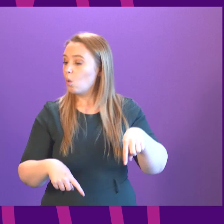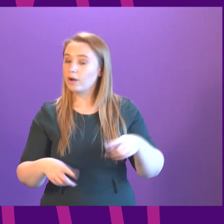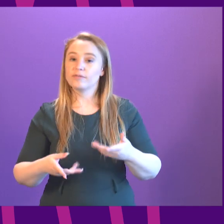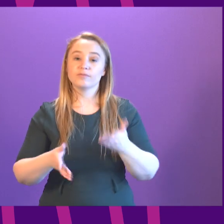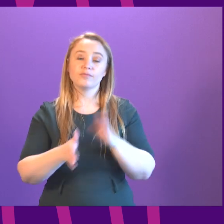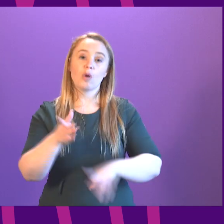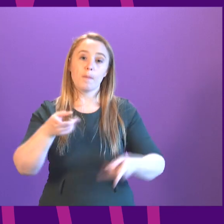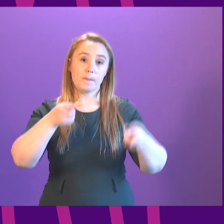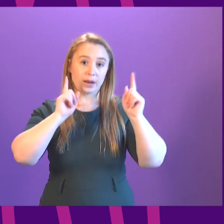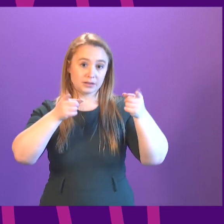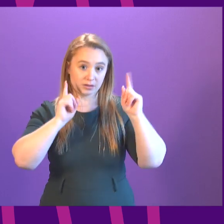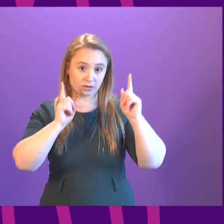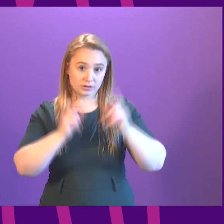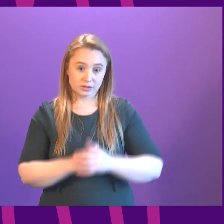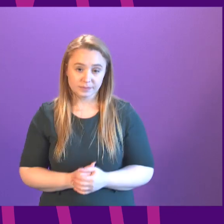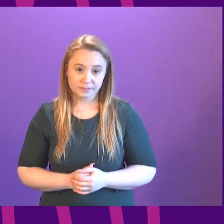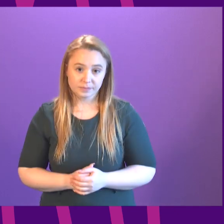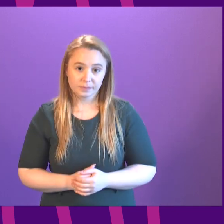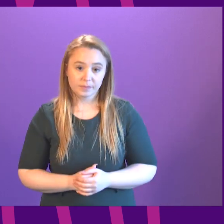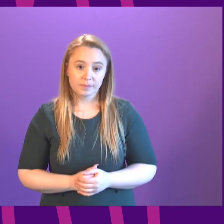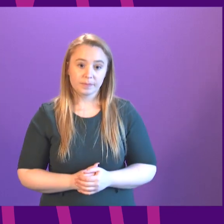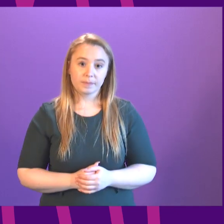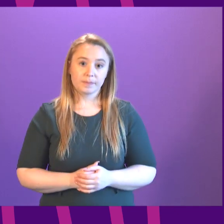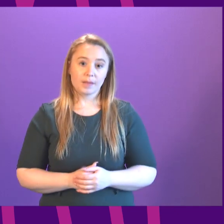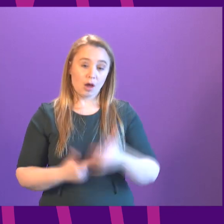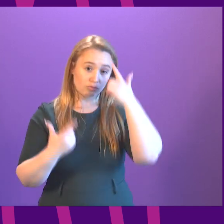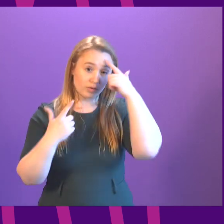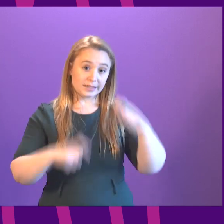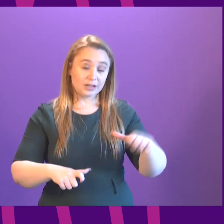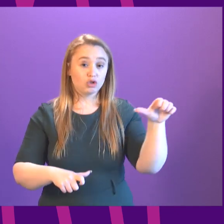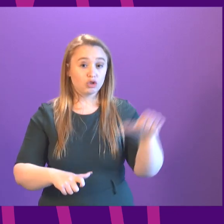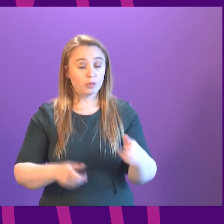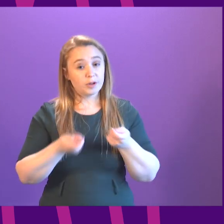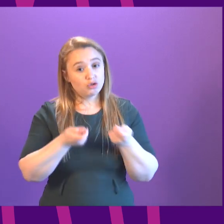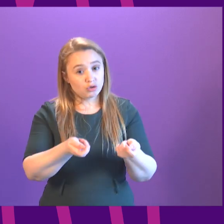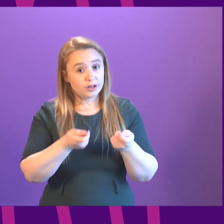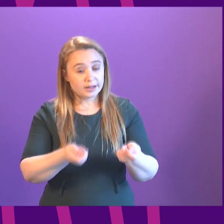that the need to uphold residents’ rights to be treated equally, with dignity and with